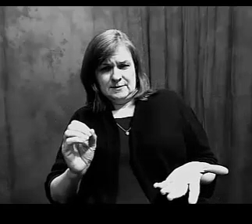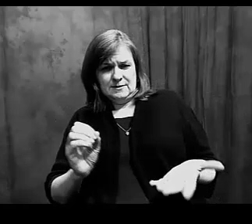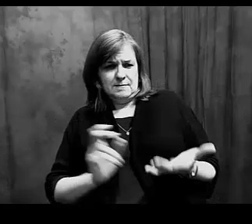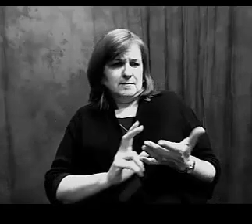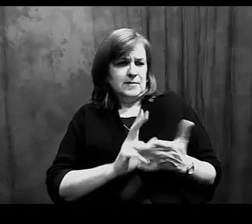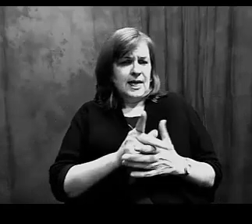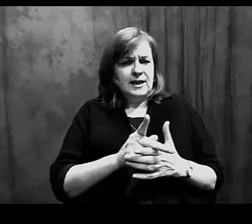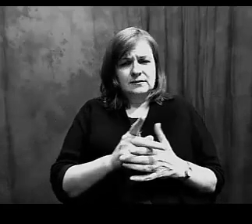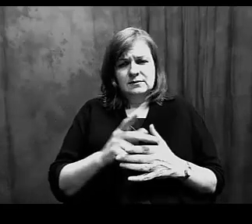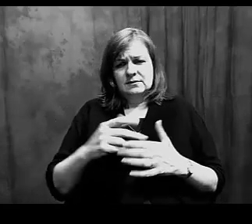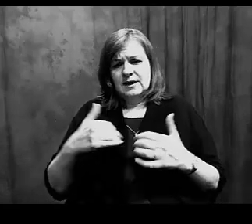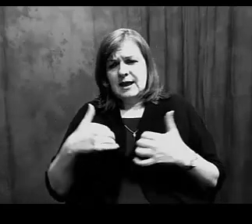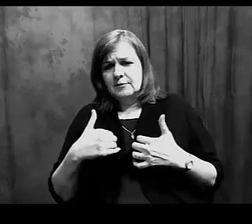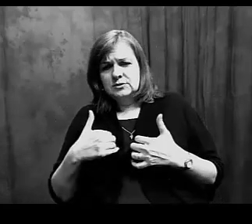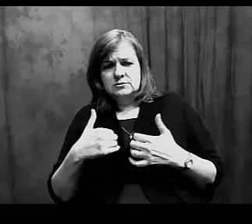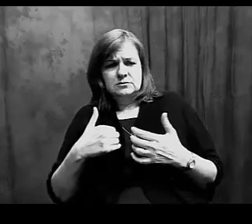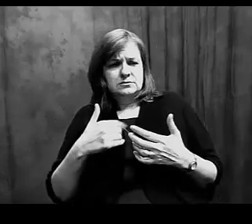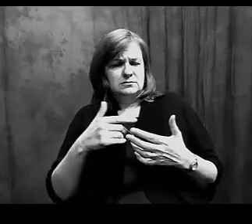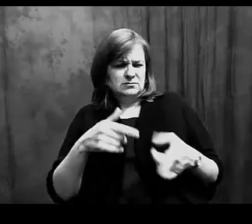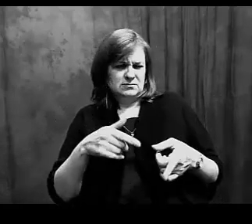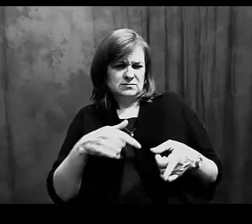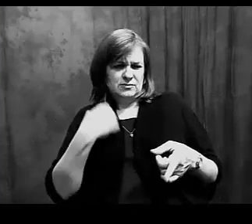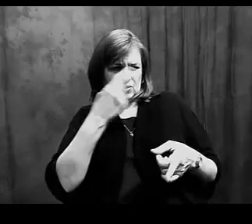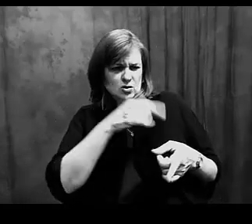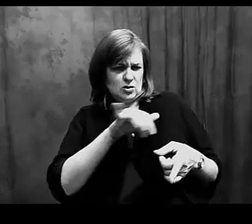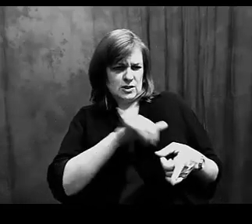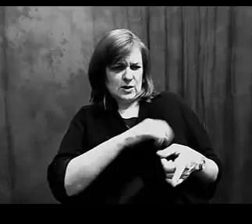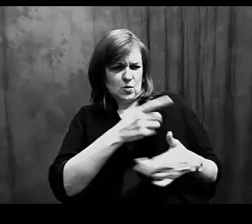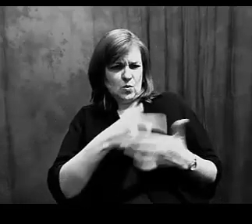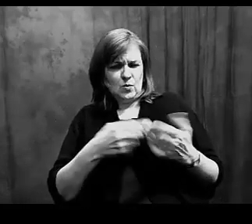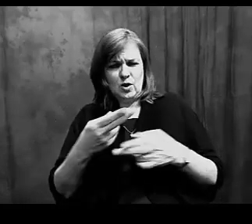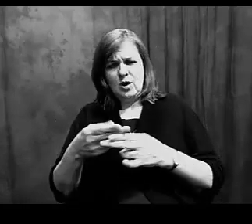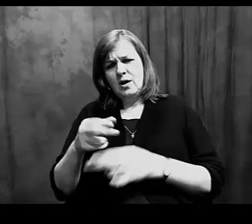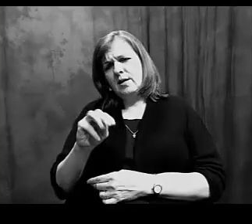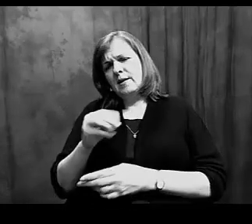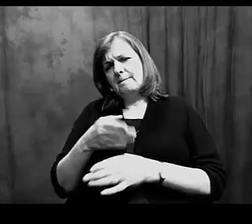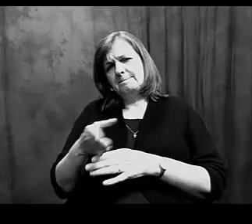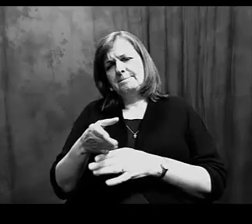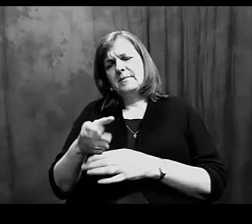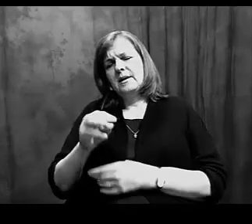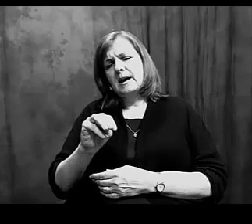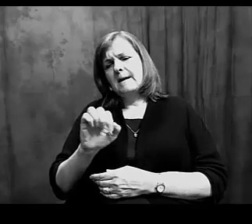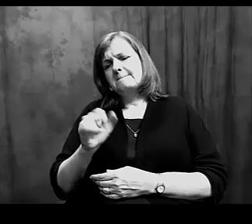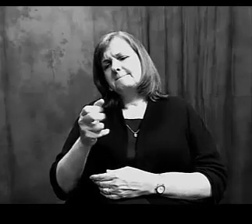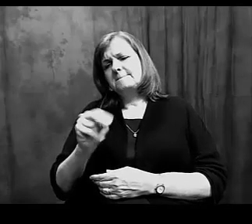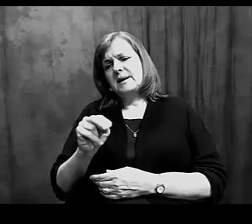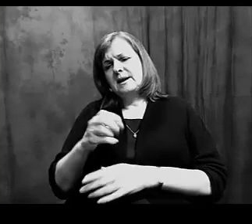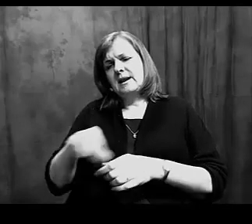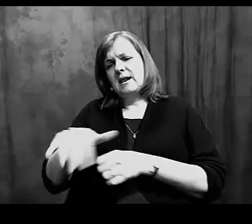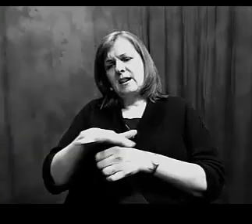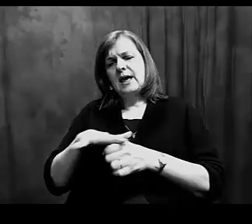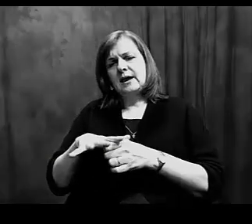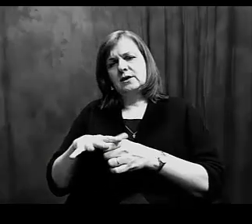organisms plants that look like what we would call mainland